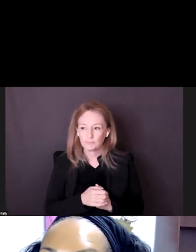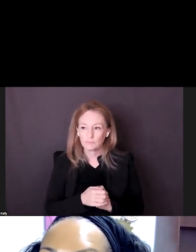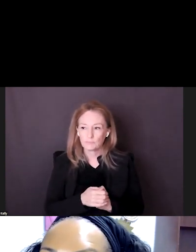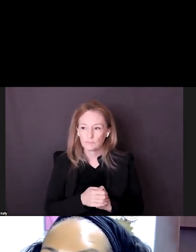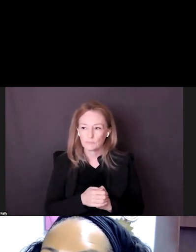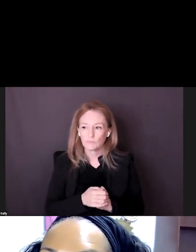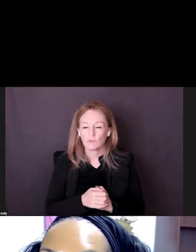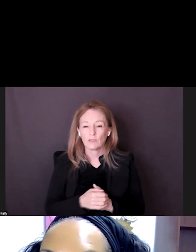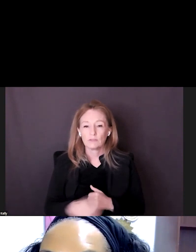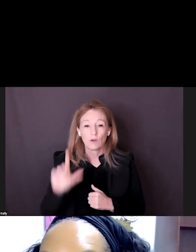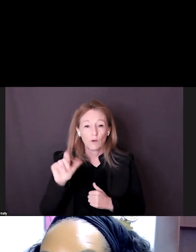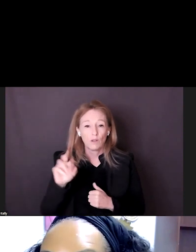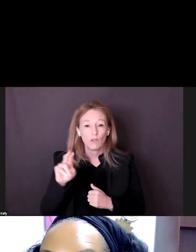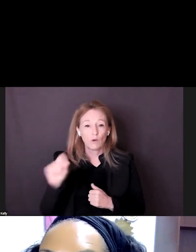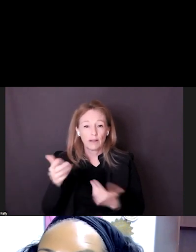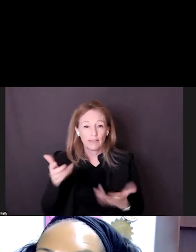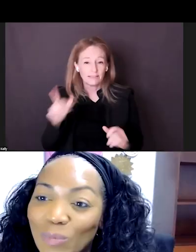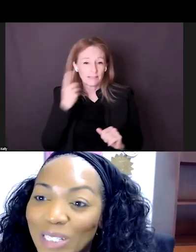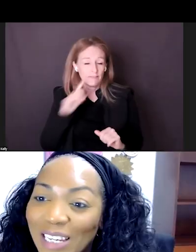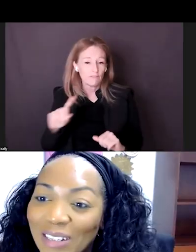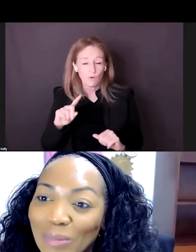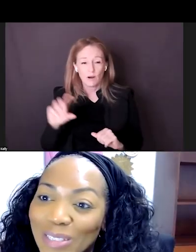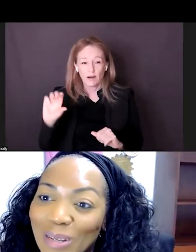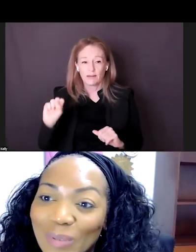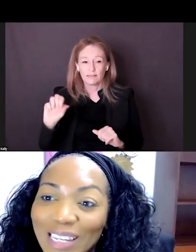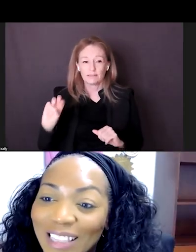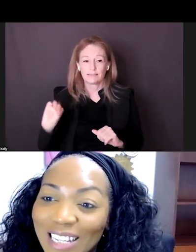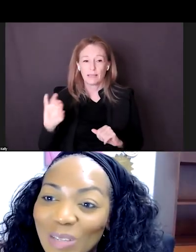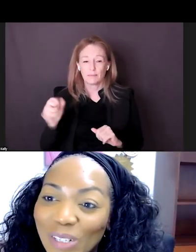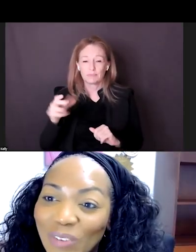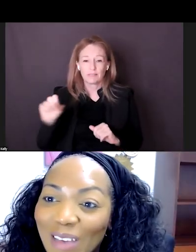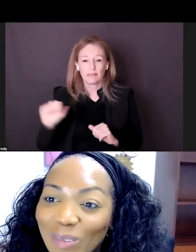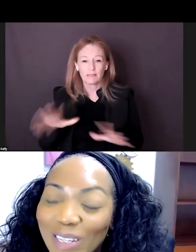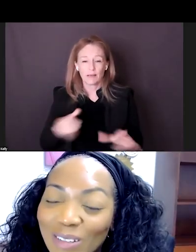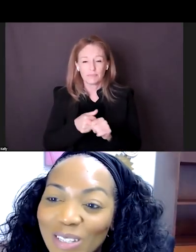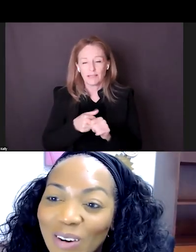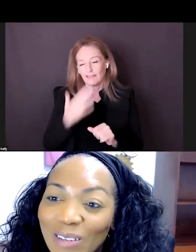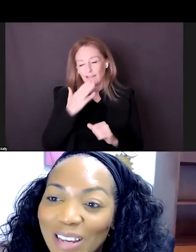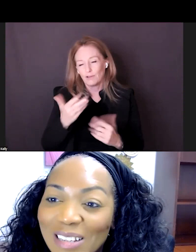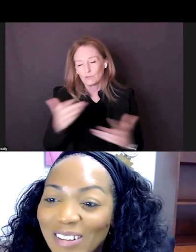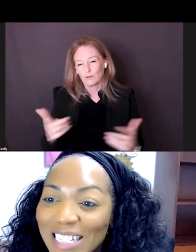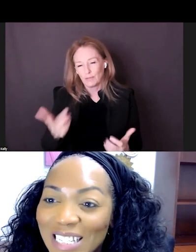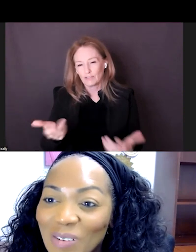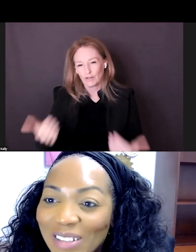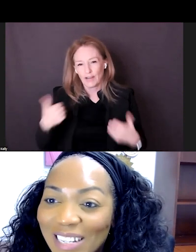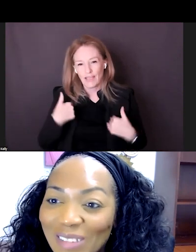THAT IS ALL I HAVE FOR THE UPDATE FOR THIS PARTICULAR EPISODE. THANK YOU SO MUCH FOR HAVING ME AND IT WAS GREAT TO SEE YOU